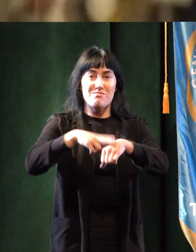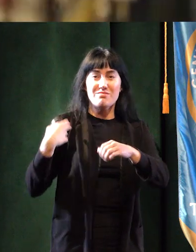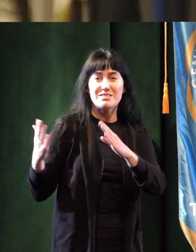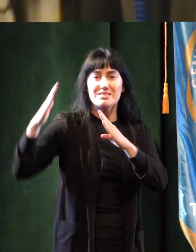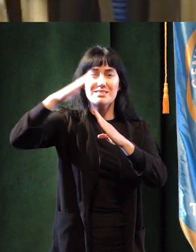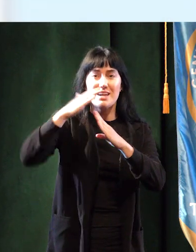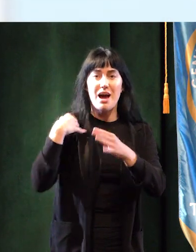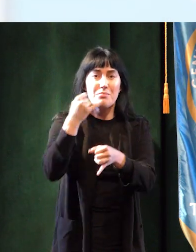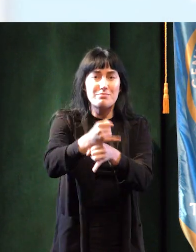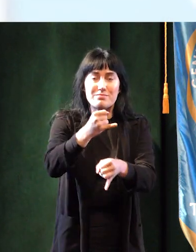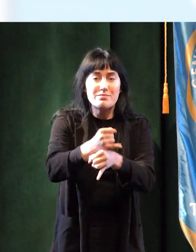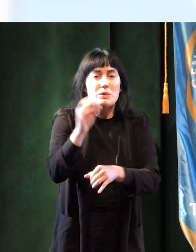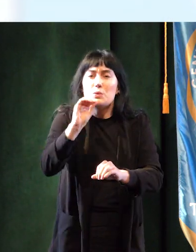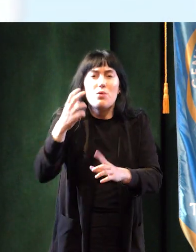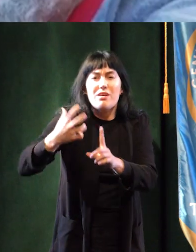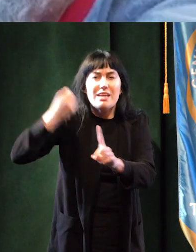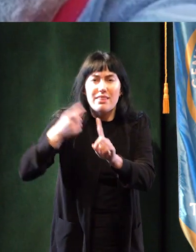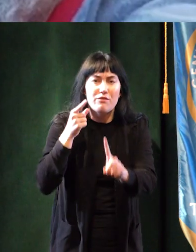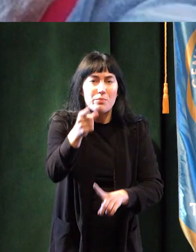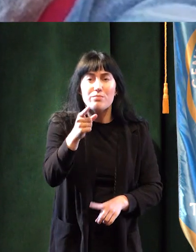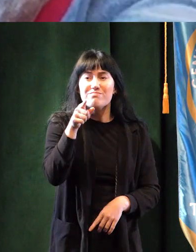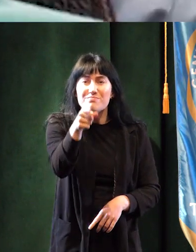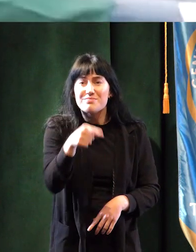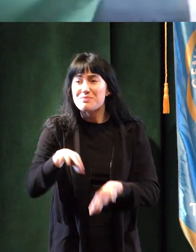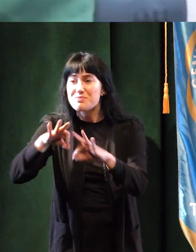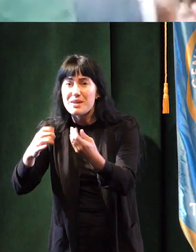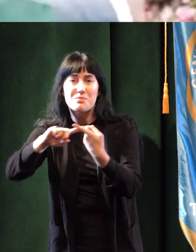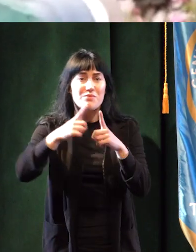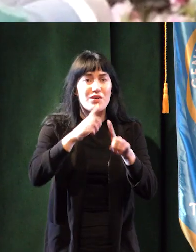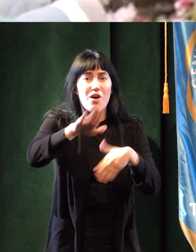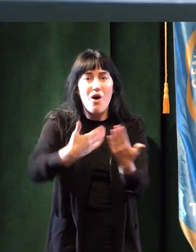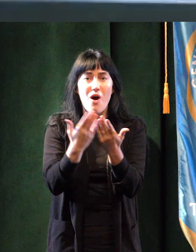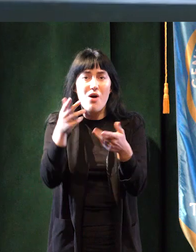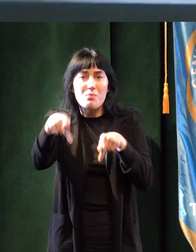that away from you so you your family friends and all the people who invested